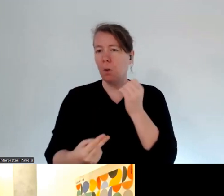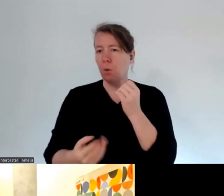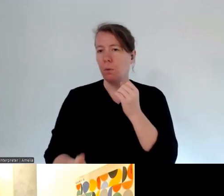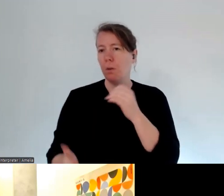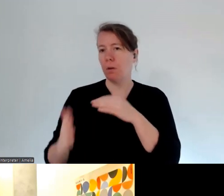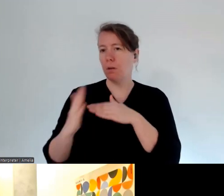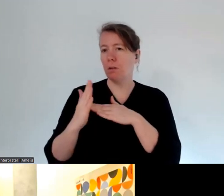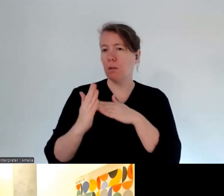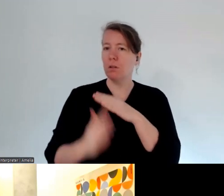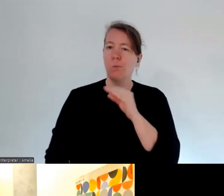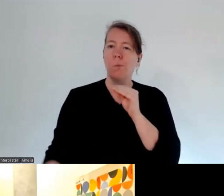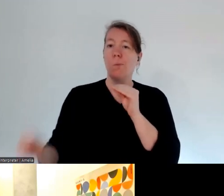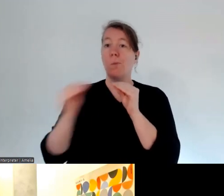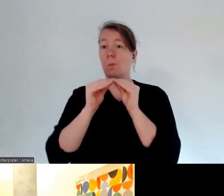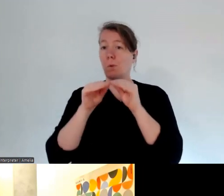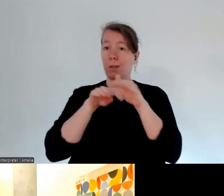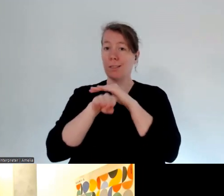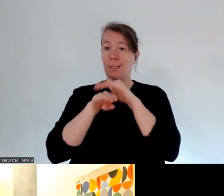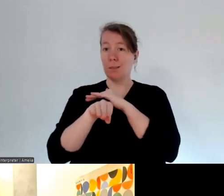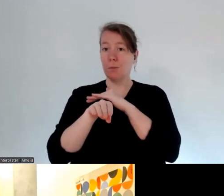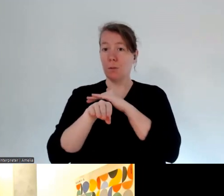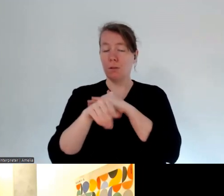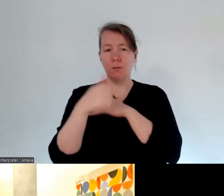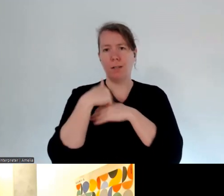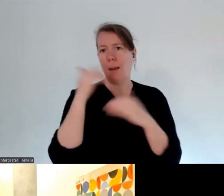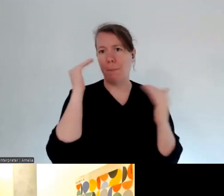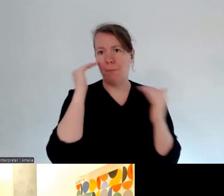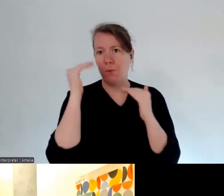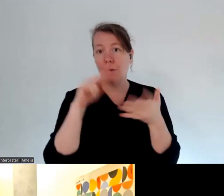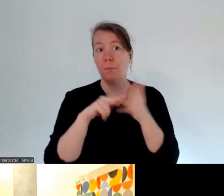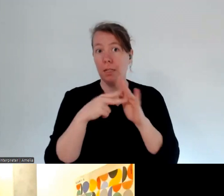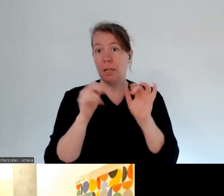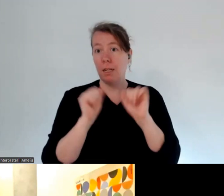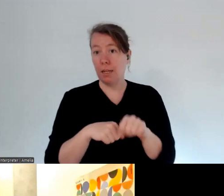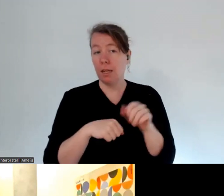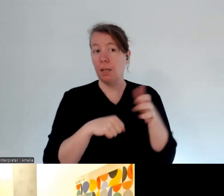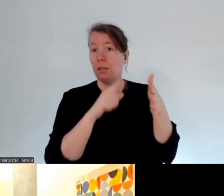um, I can point out to them accessibility features in those platforms and also make sure